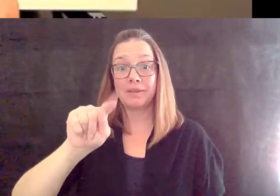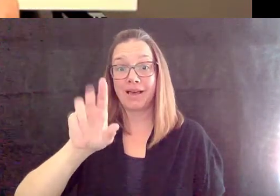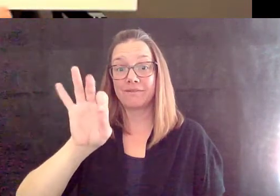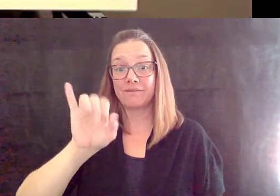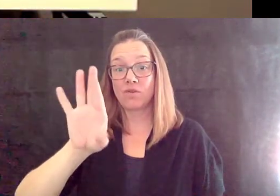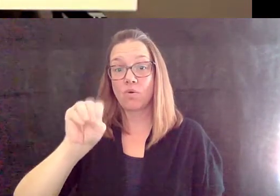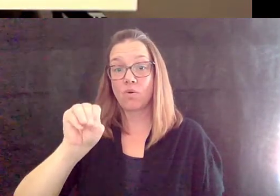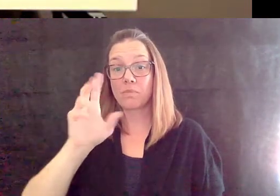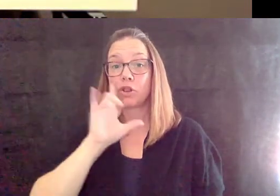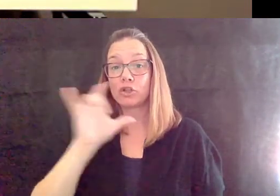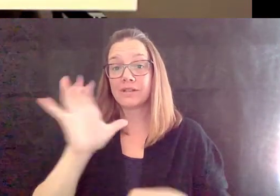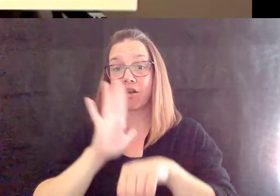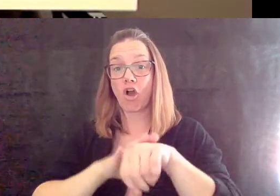like on a mobile device.